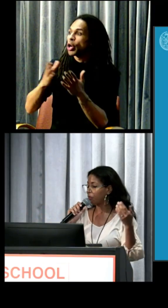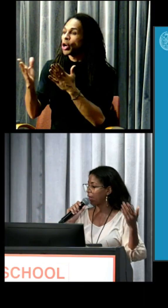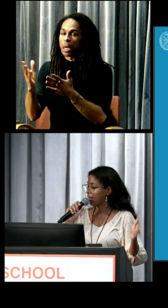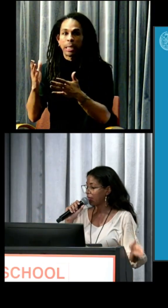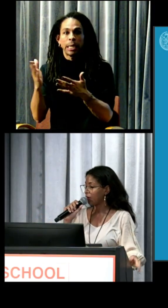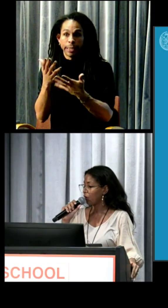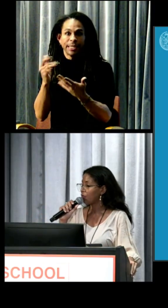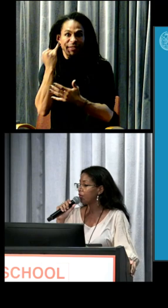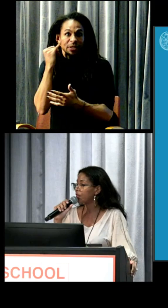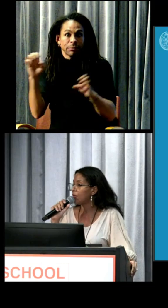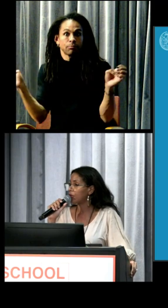Same with cycling.